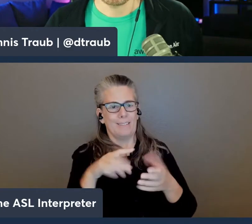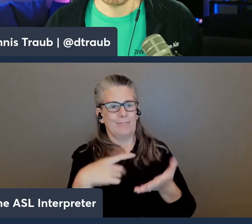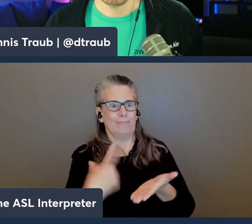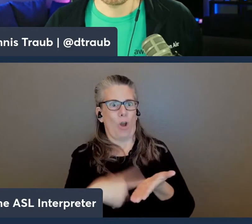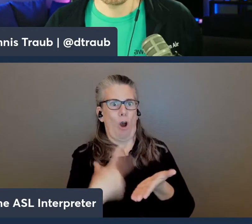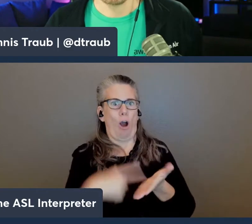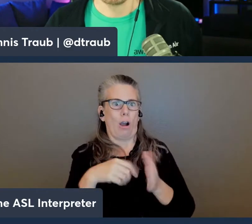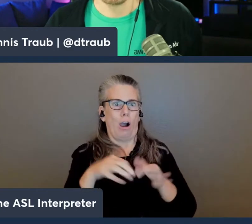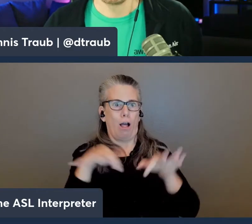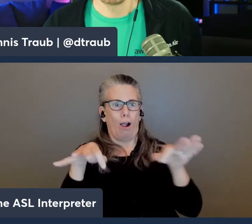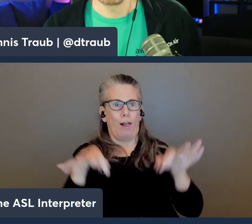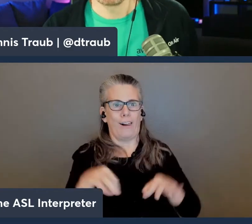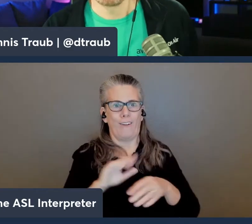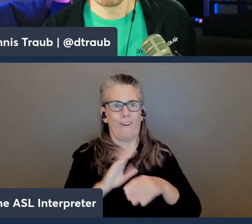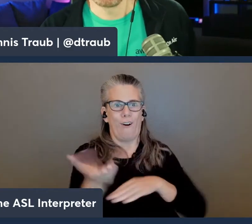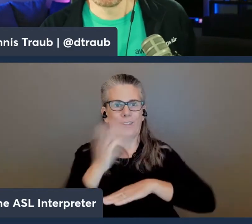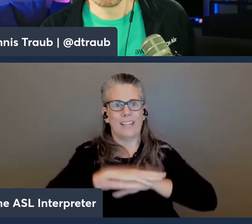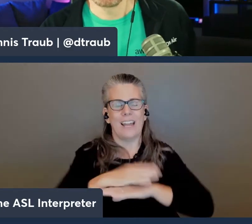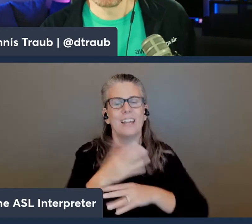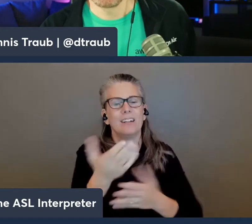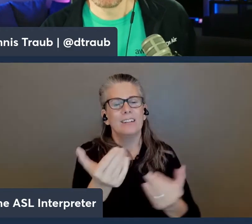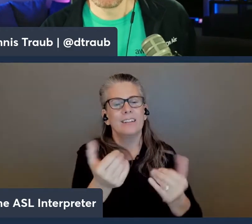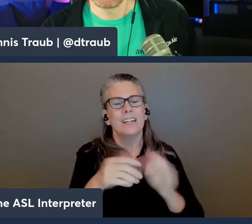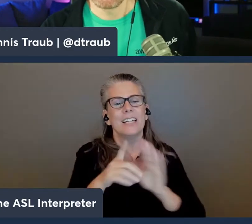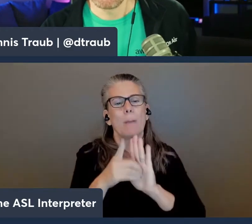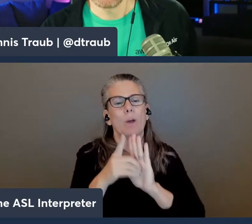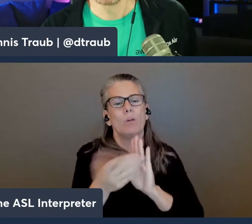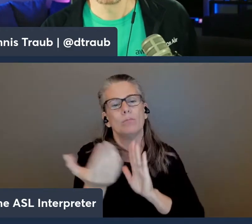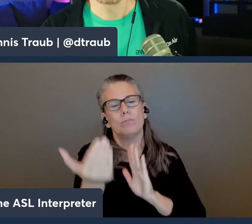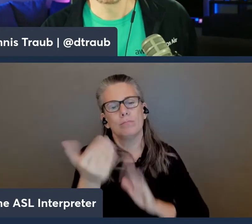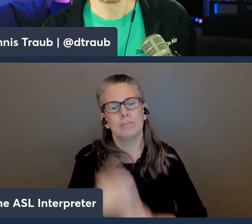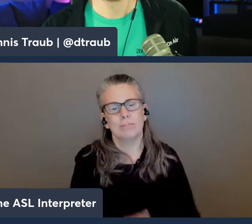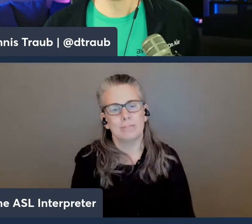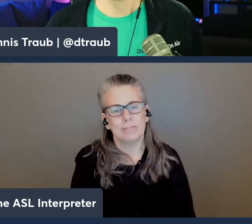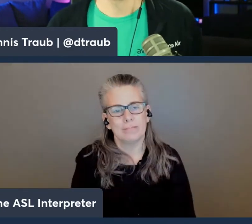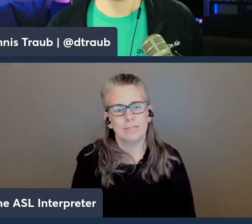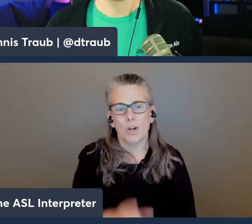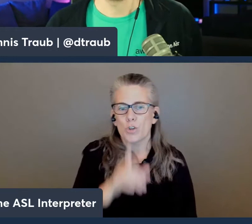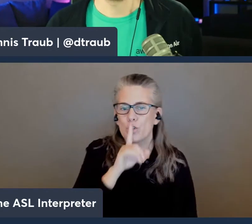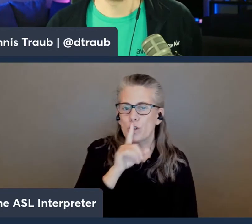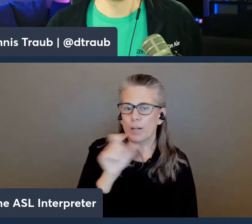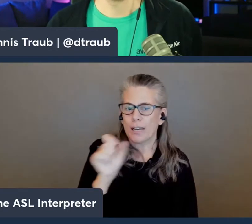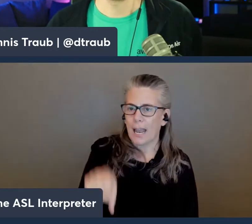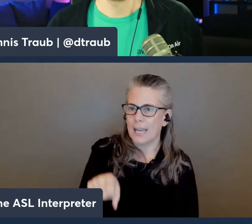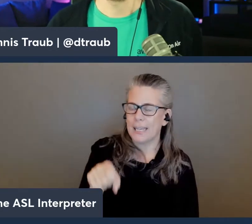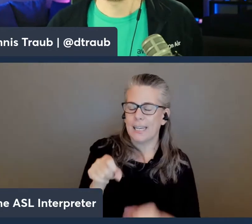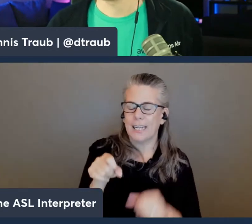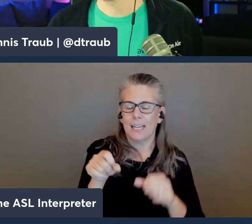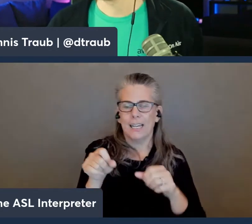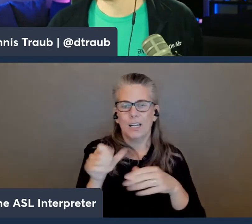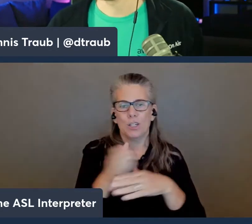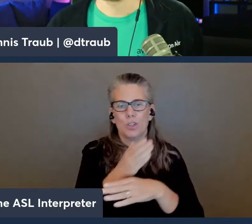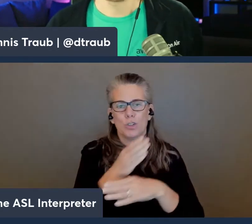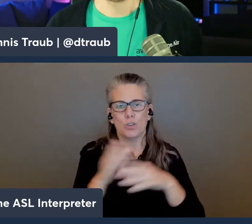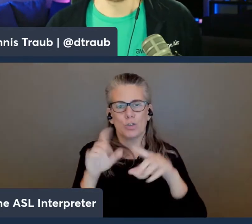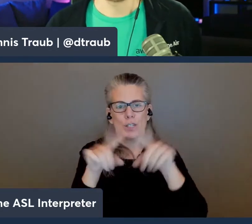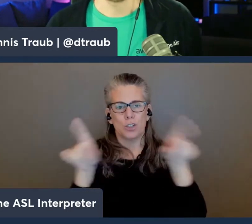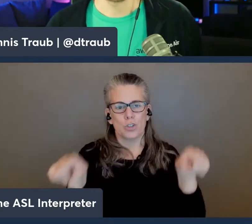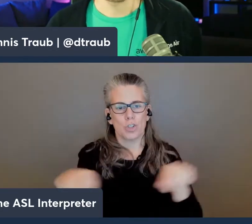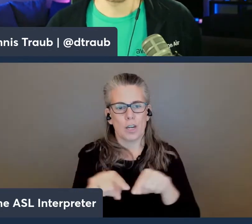Are you able to show us like a demo of this thing? Yeah. We can do that. You can do a screen share, so- will it work?